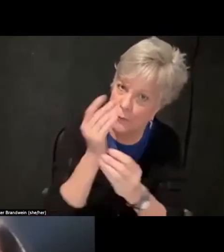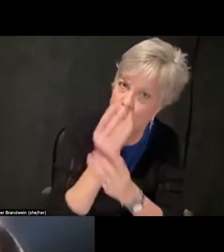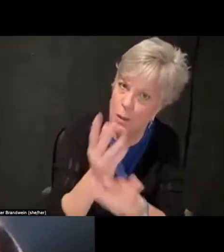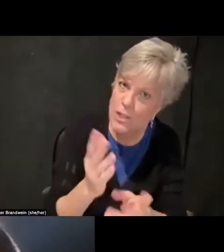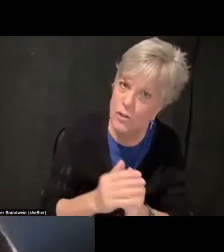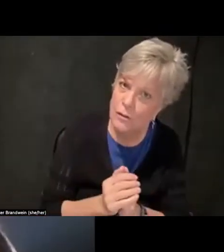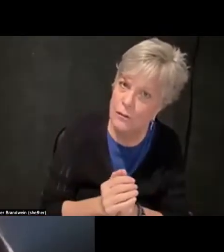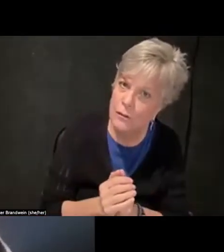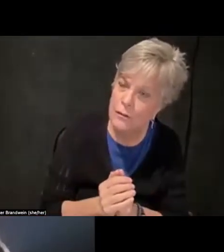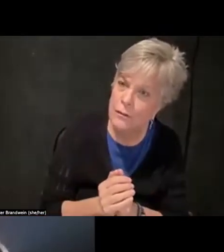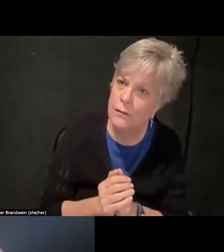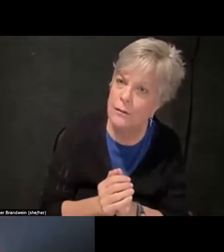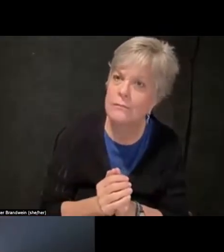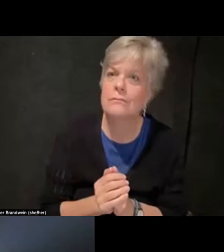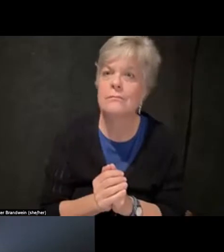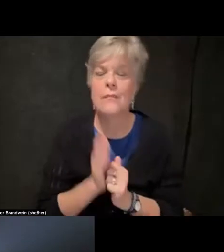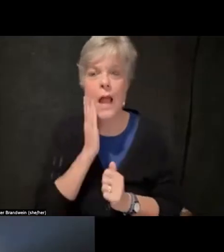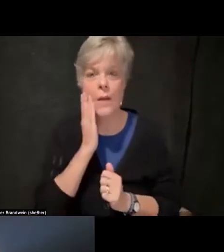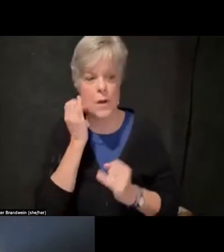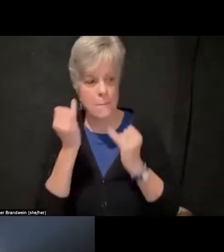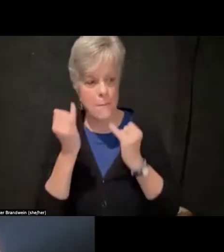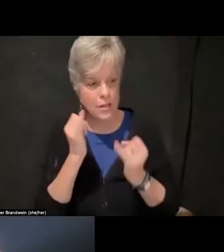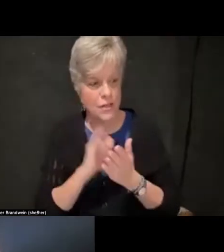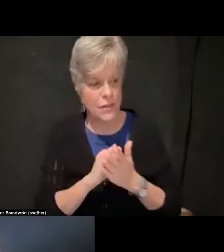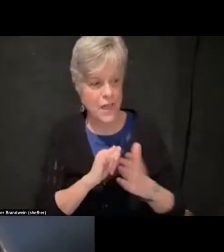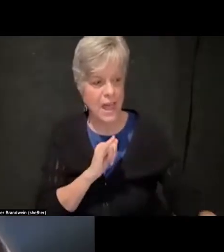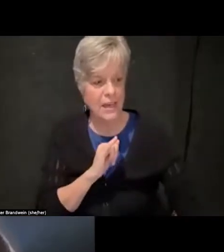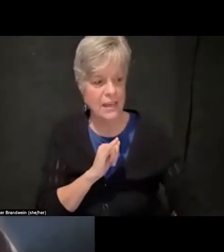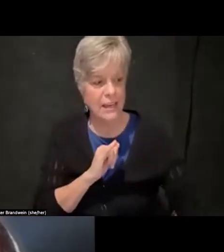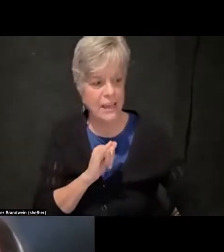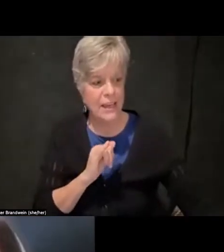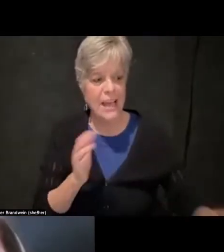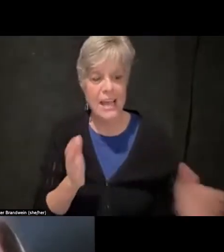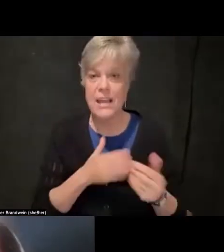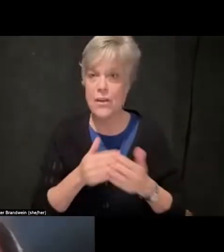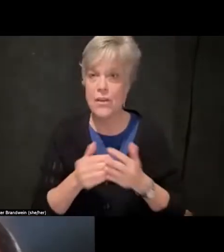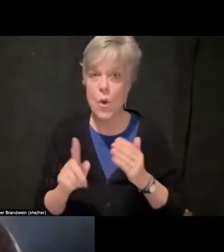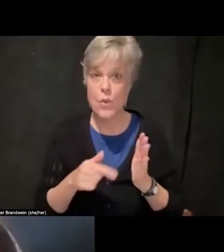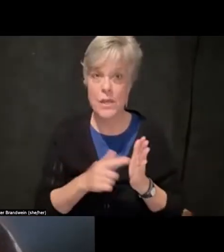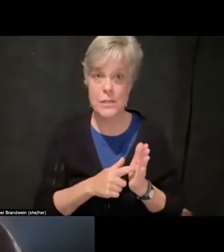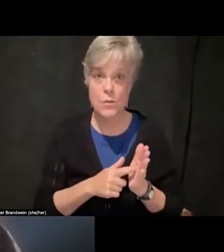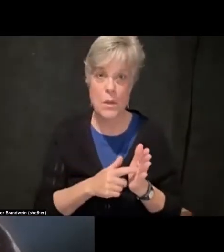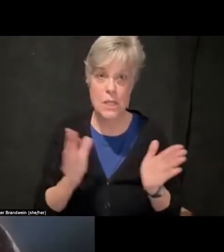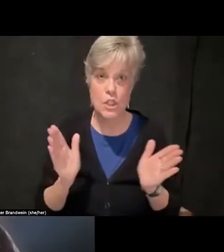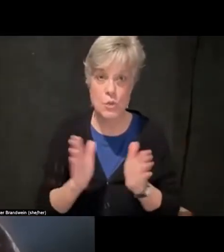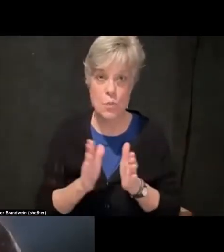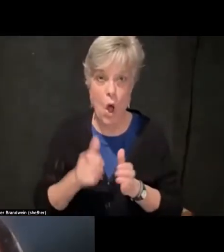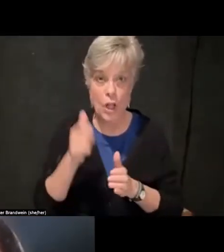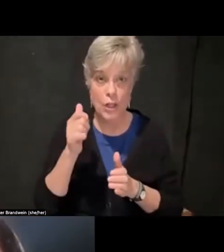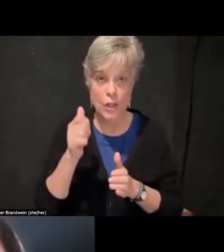that even though this was a smaller study, that we would hear a lot of the same things now.